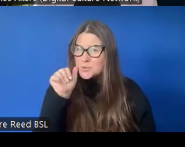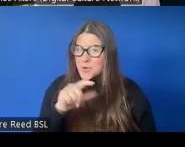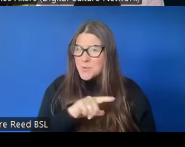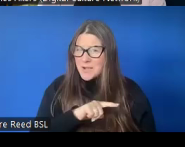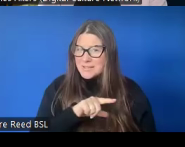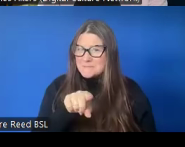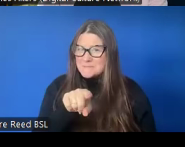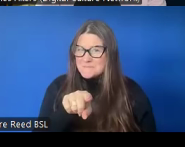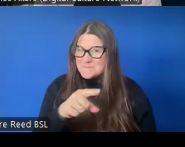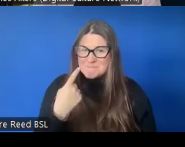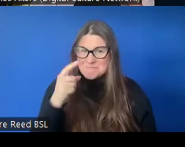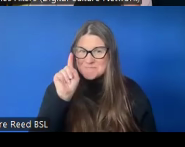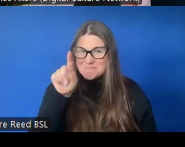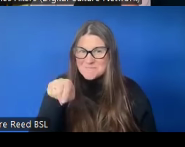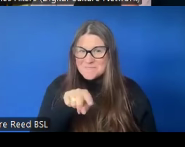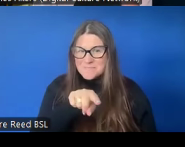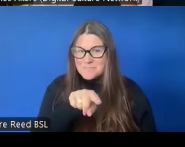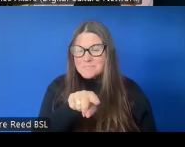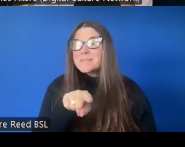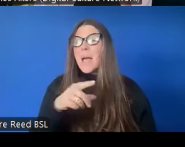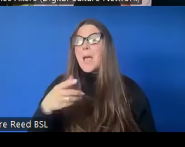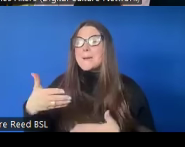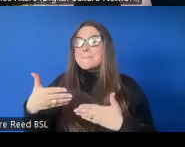Any guesses? Baby Reindeer. Cat got it.